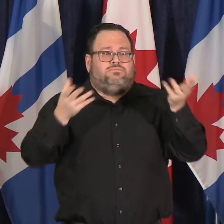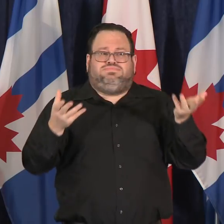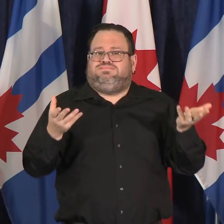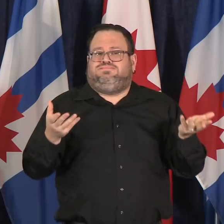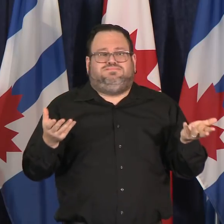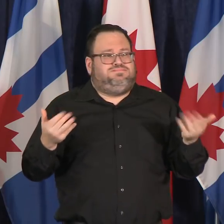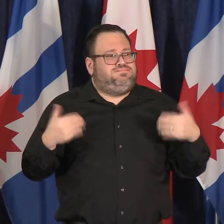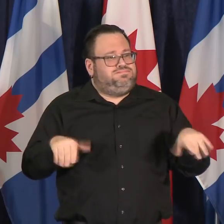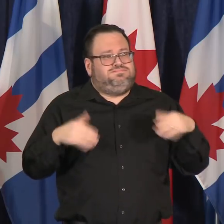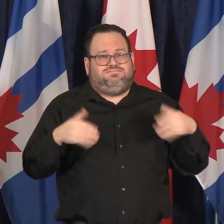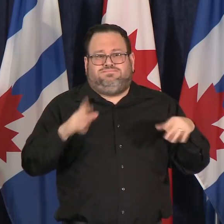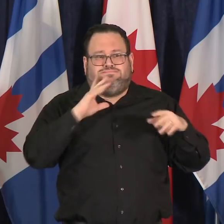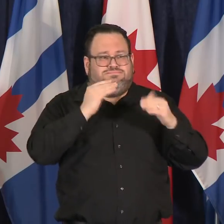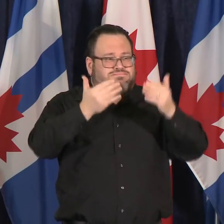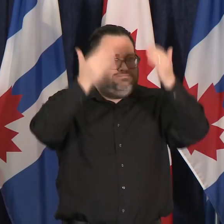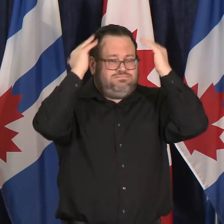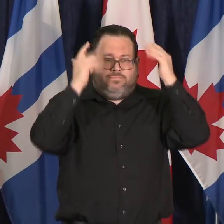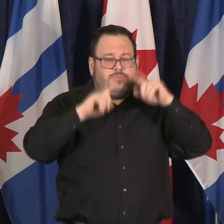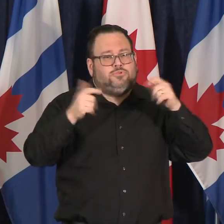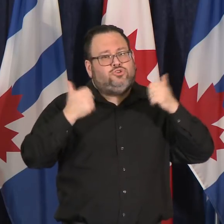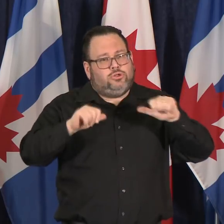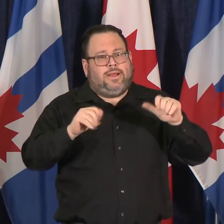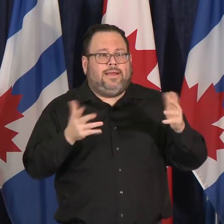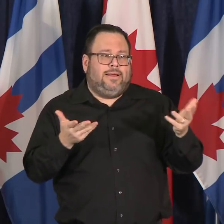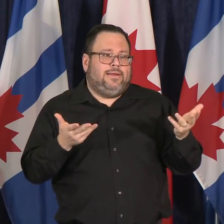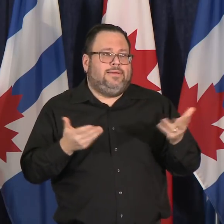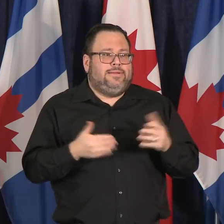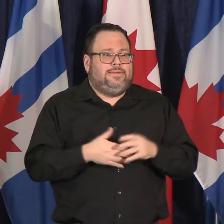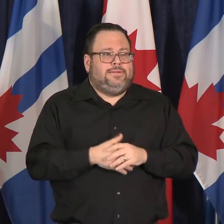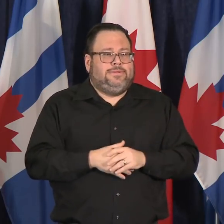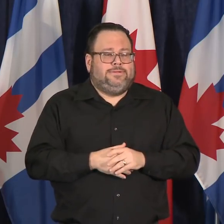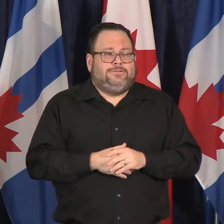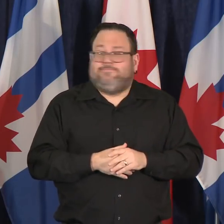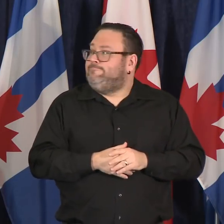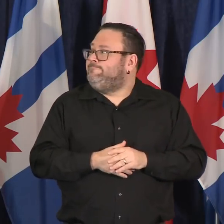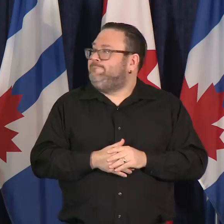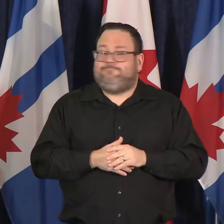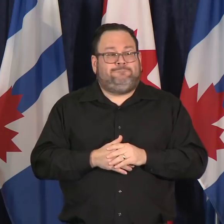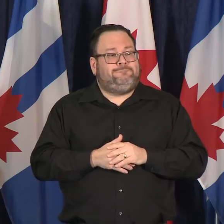what I have seen in fact is as other jurisdictions have increasing numbers of